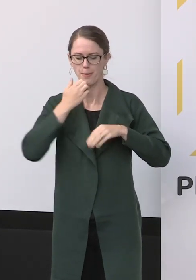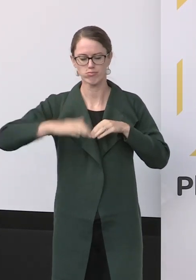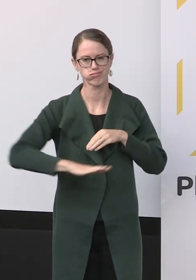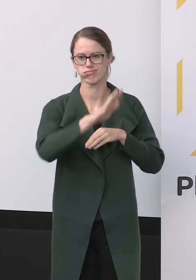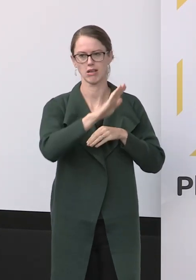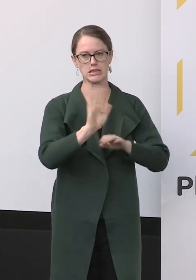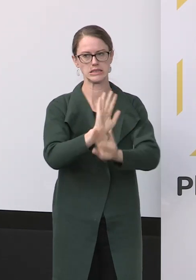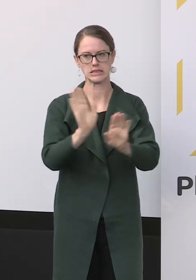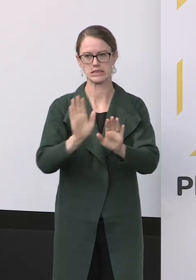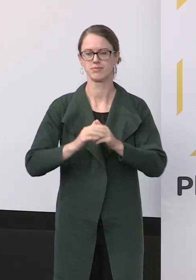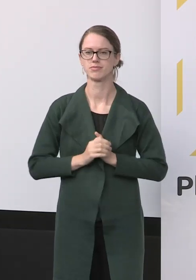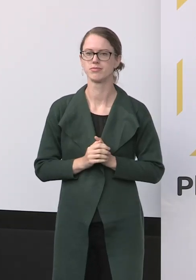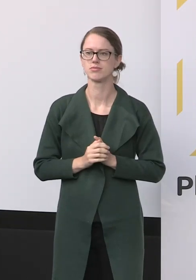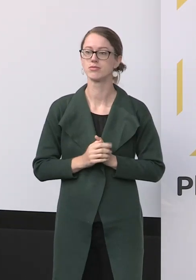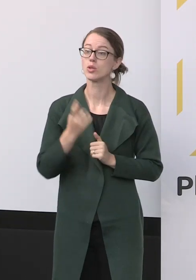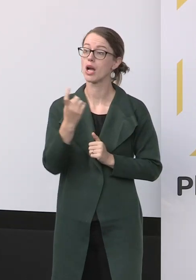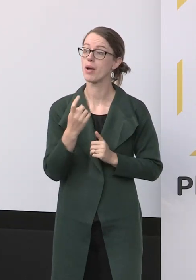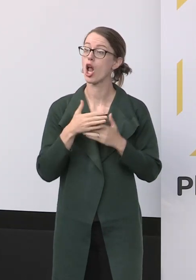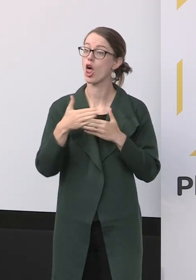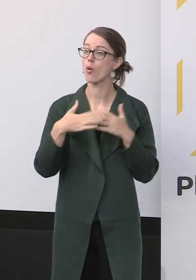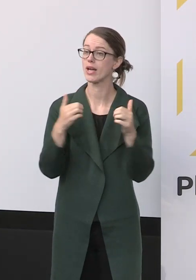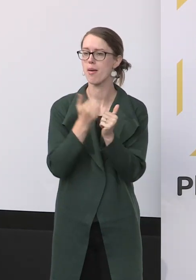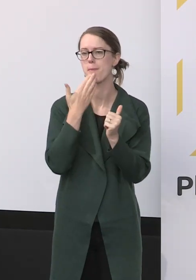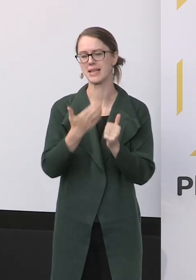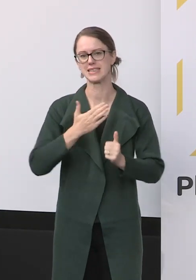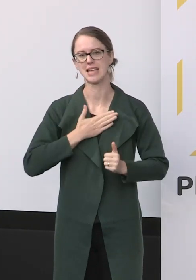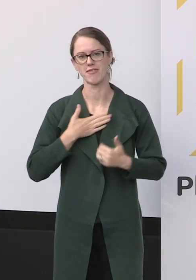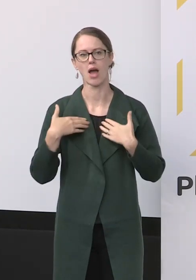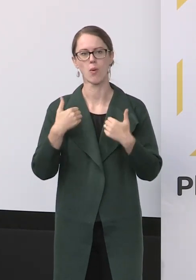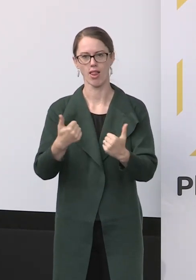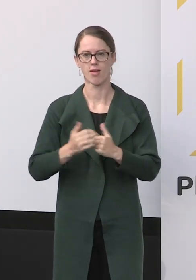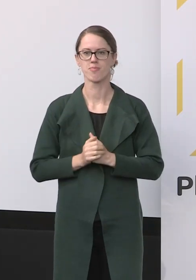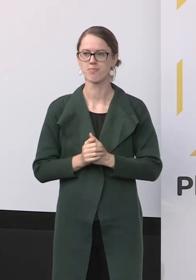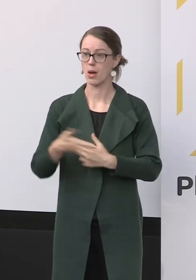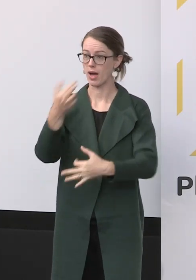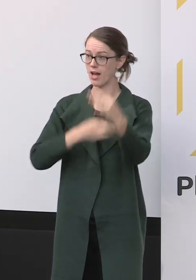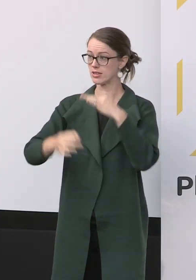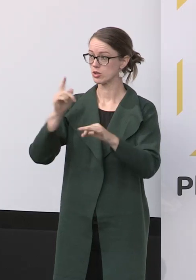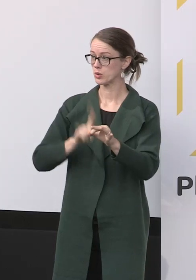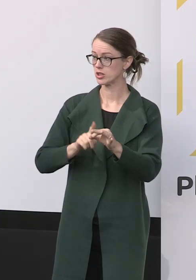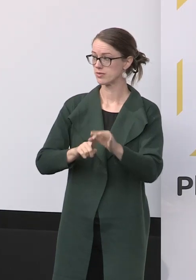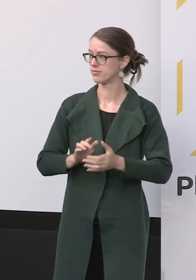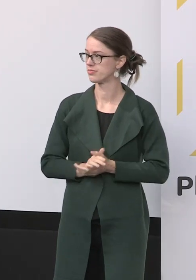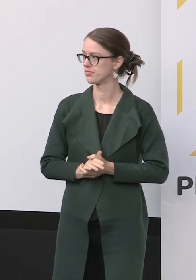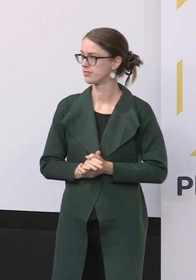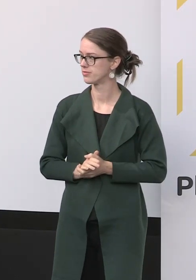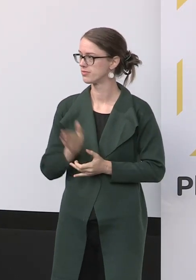cases, uror00 going downward trajectory, and that we don't allow a second peak to occur. So, heading into the coming